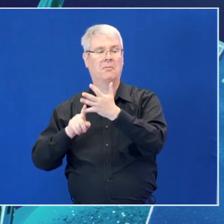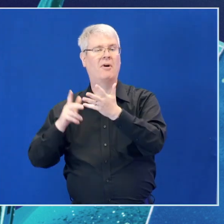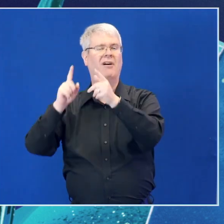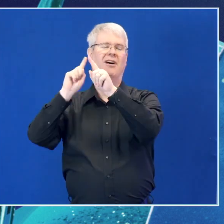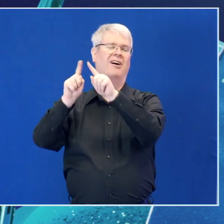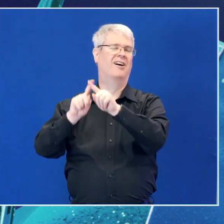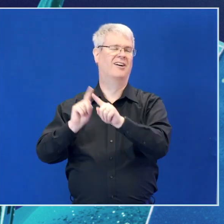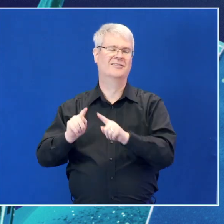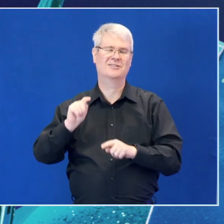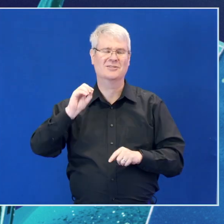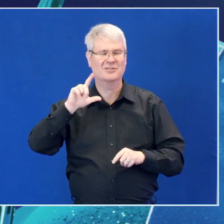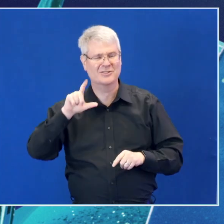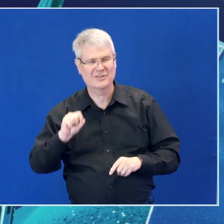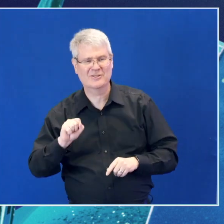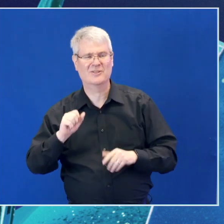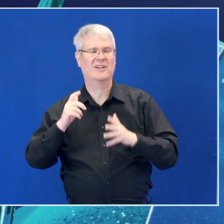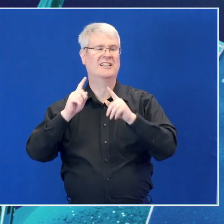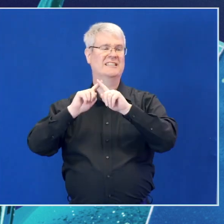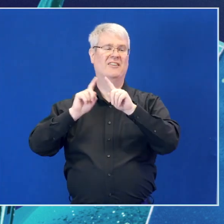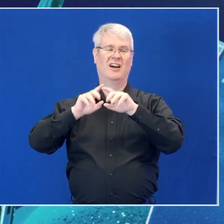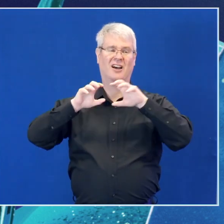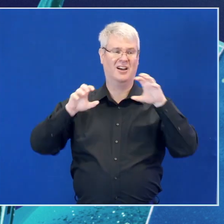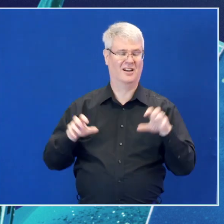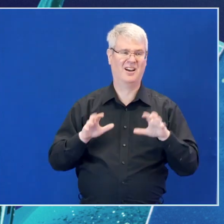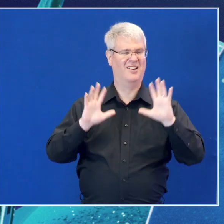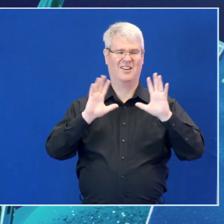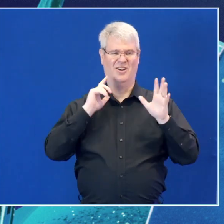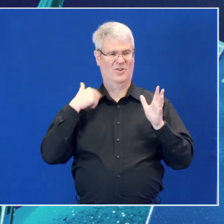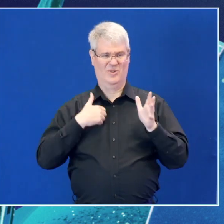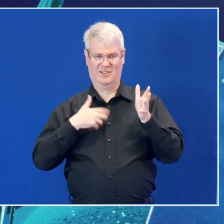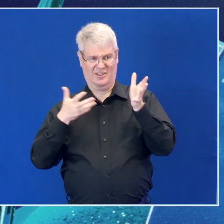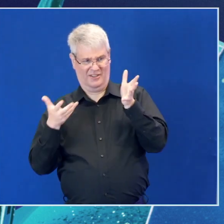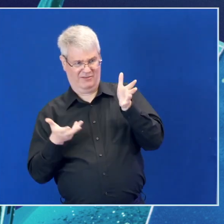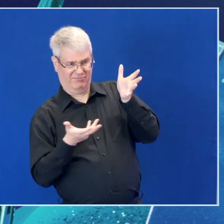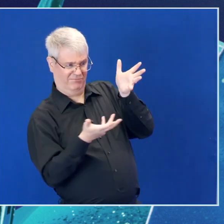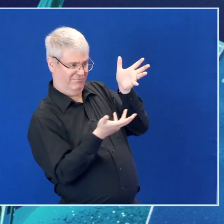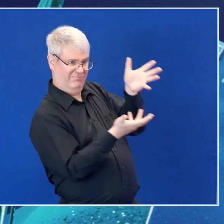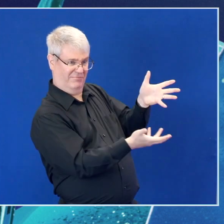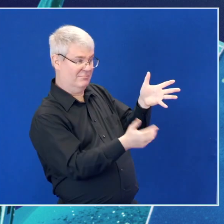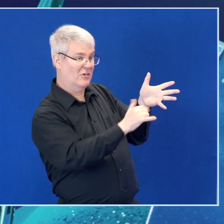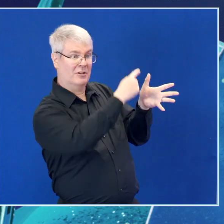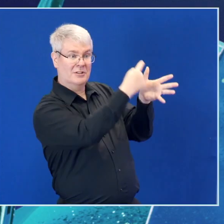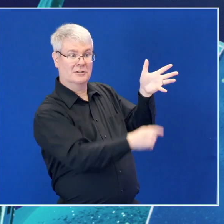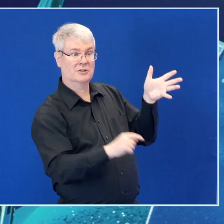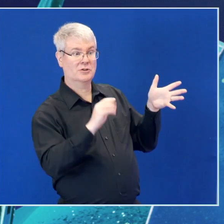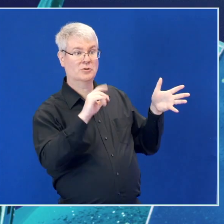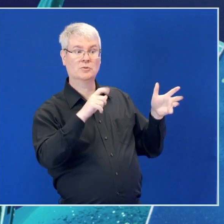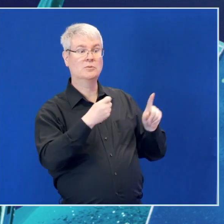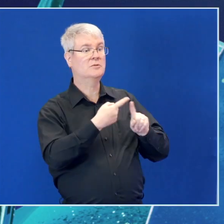And these tools actually came, most of them came from employee advocacy.